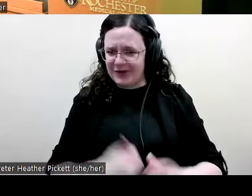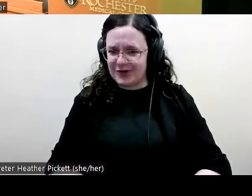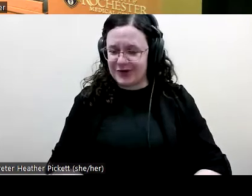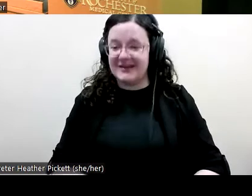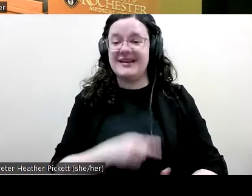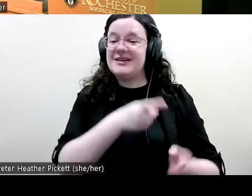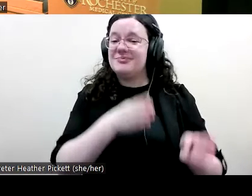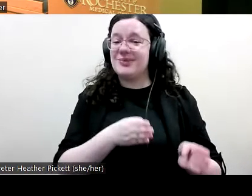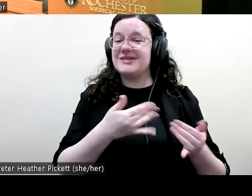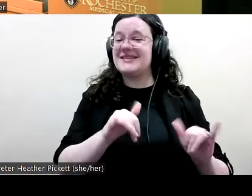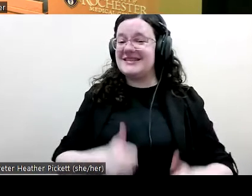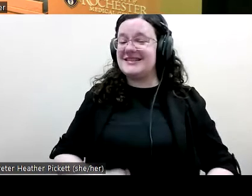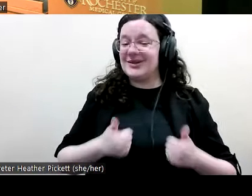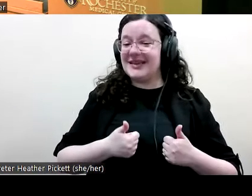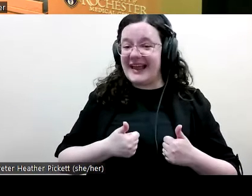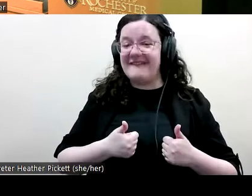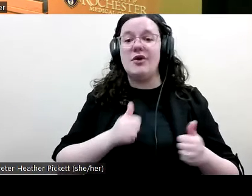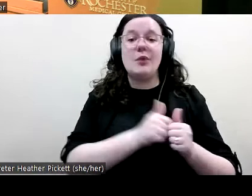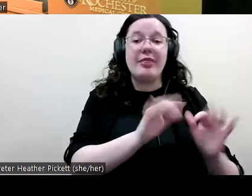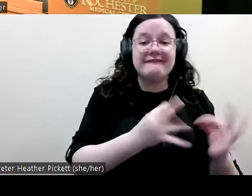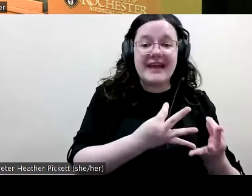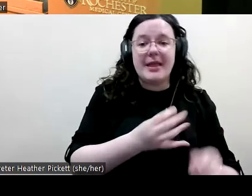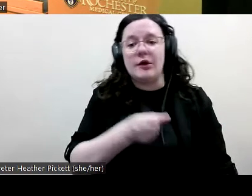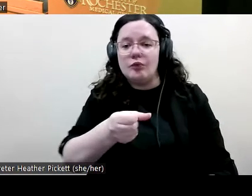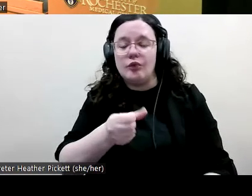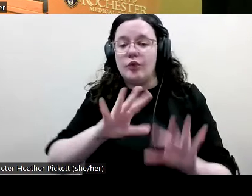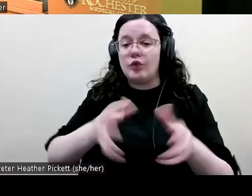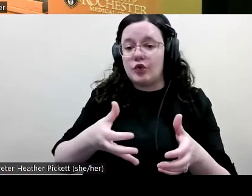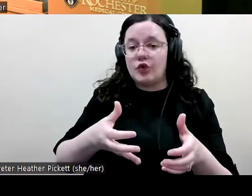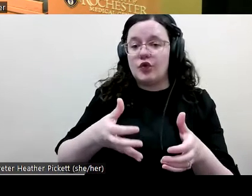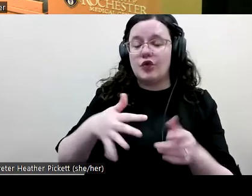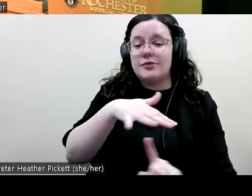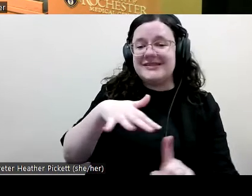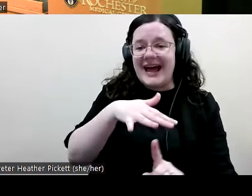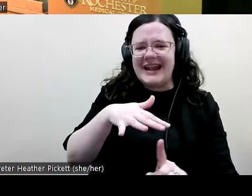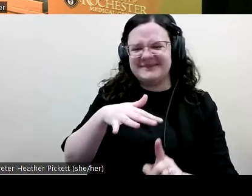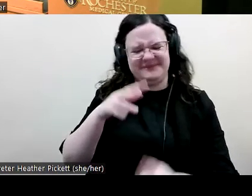you know you know in Supportive Housing they're not successful because they are not living alone